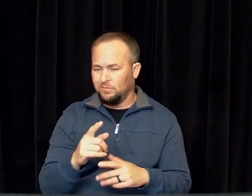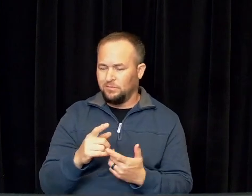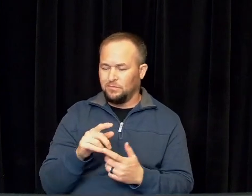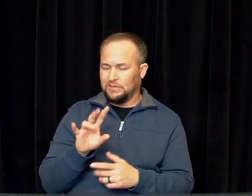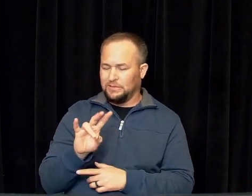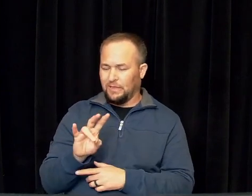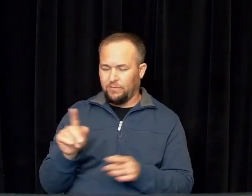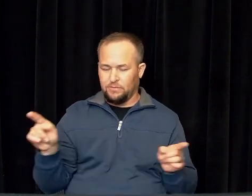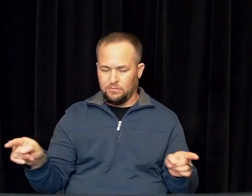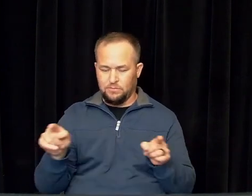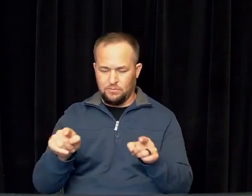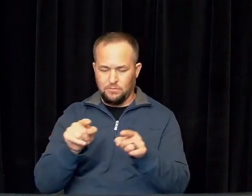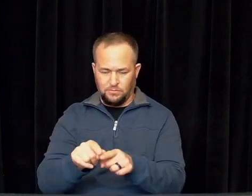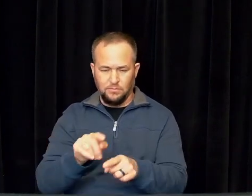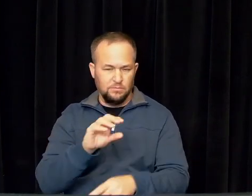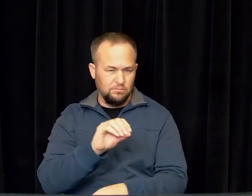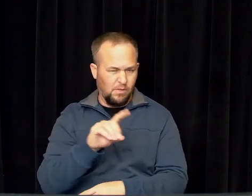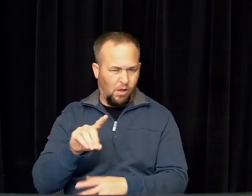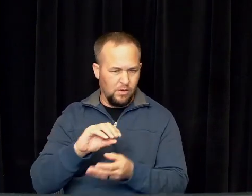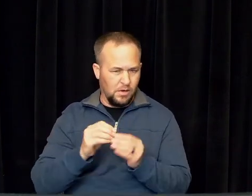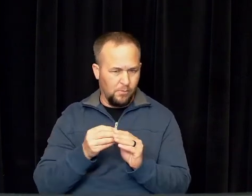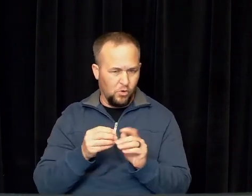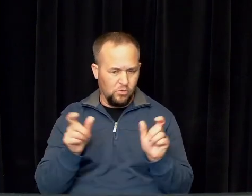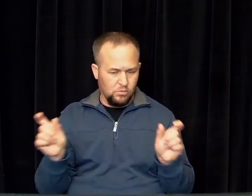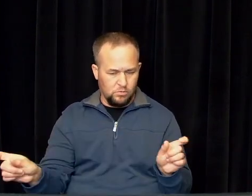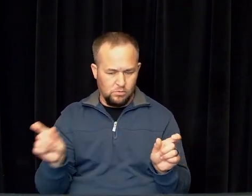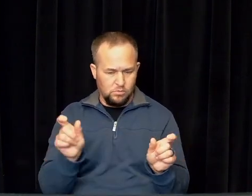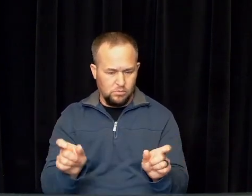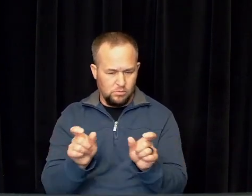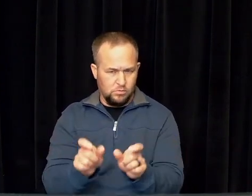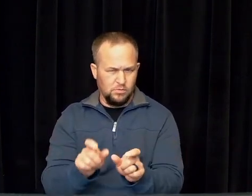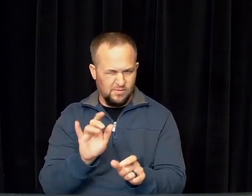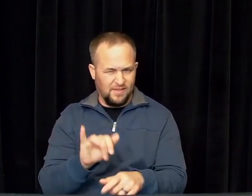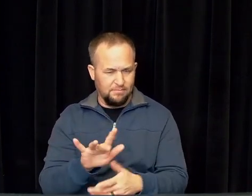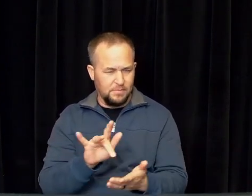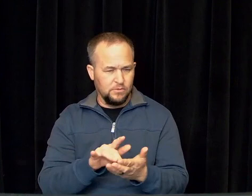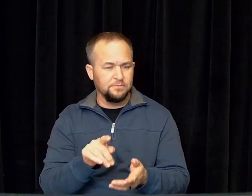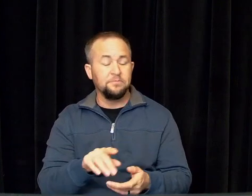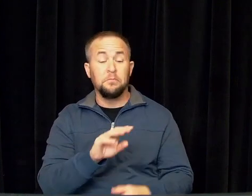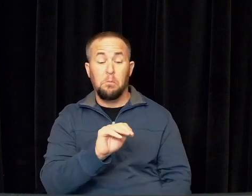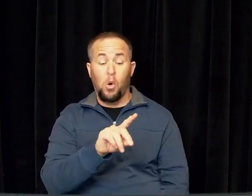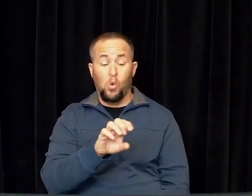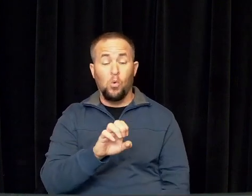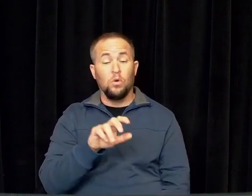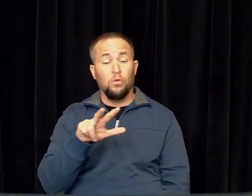an odd number, it's just that 1 number. Then also, the mode in this instance is 30 minutes